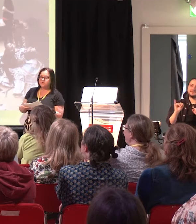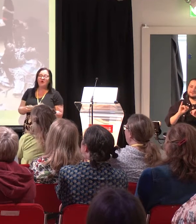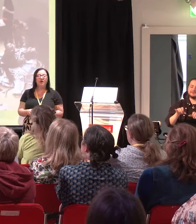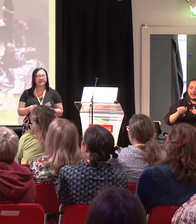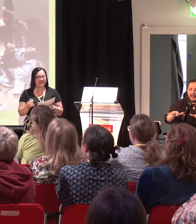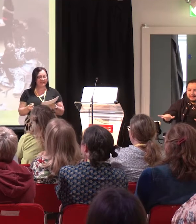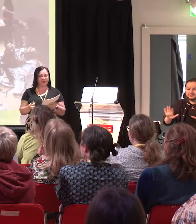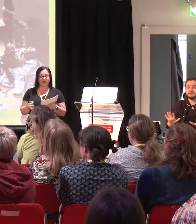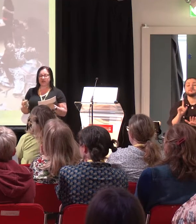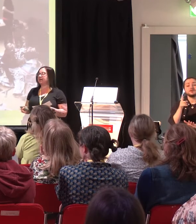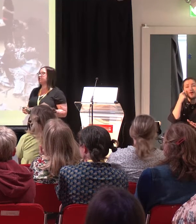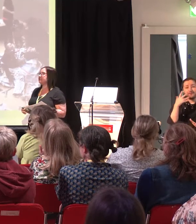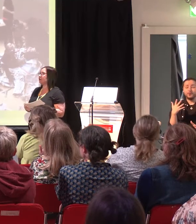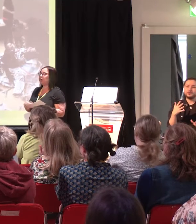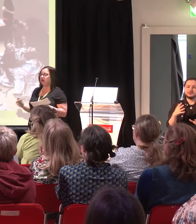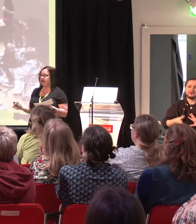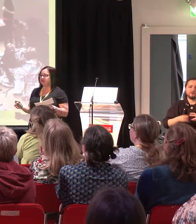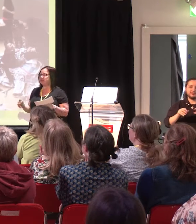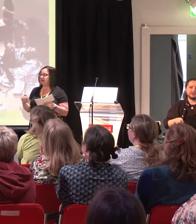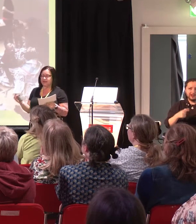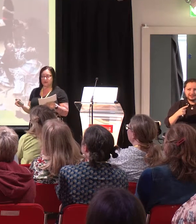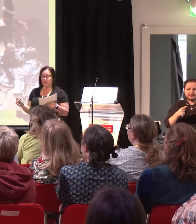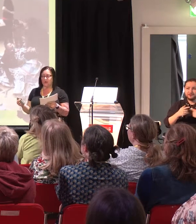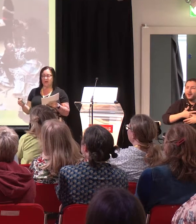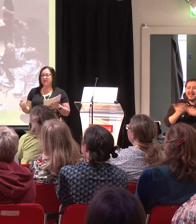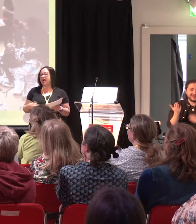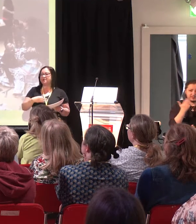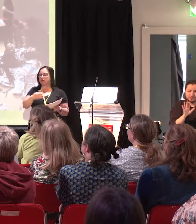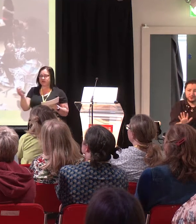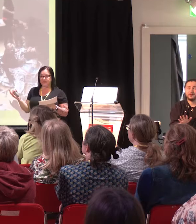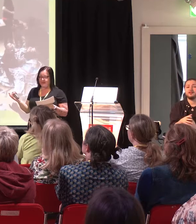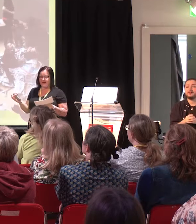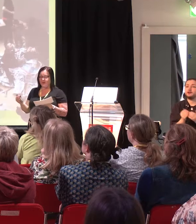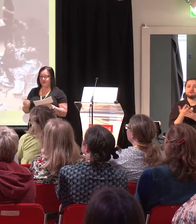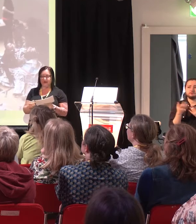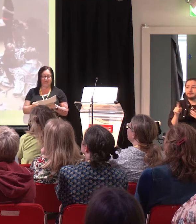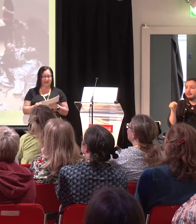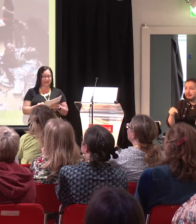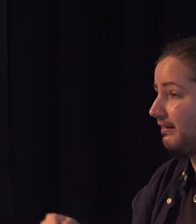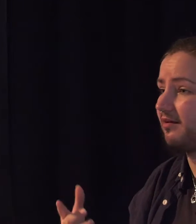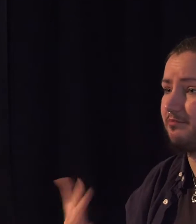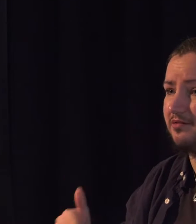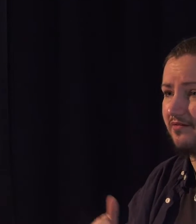So of course, this did bring challenges to all areas of any school and so lots of people here would've been affected.